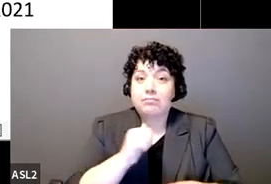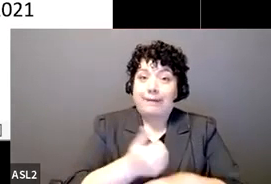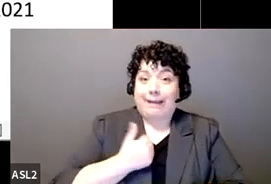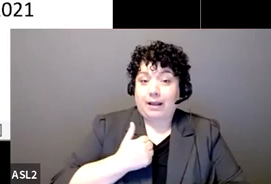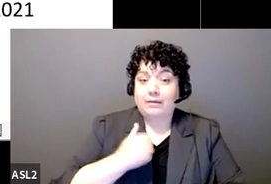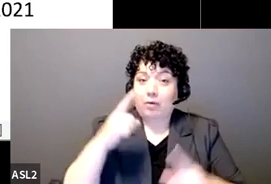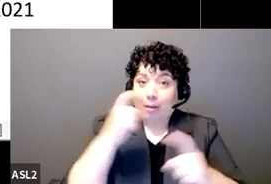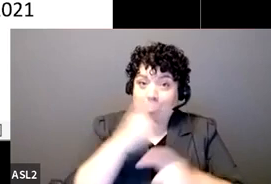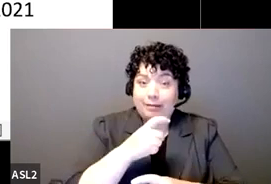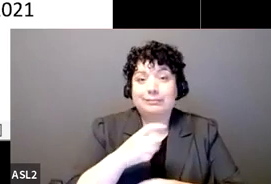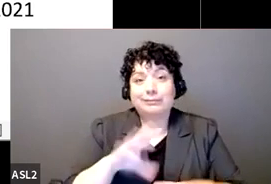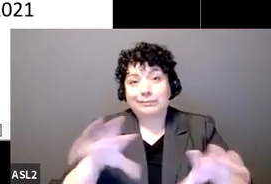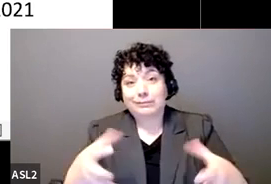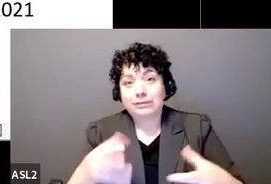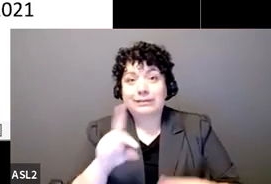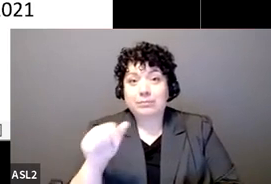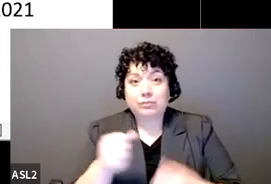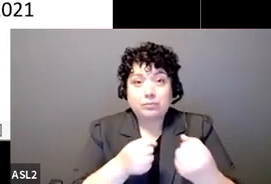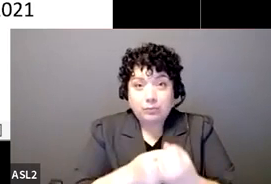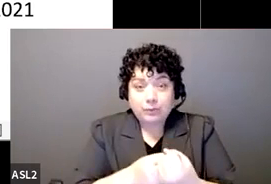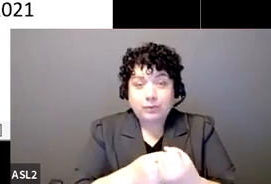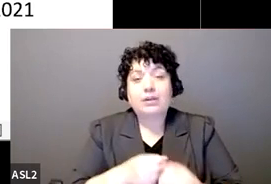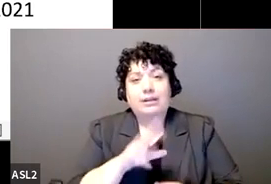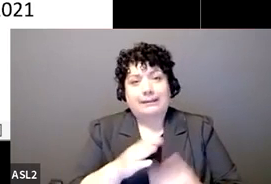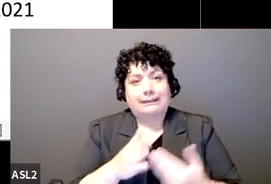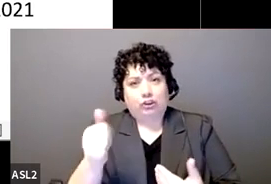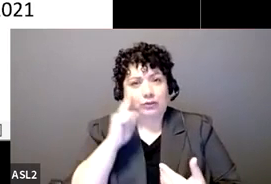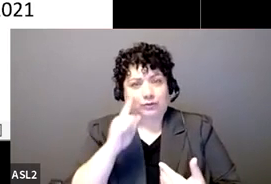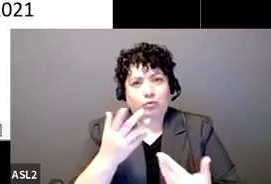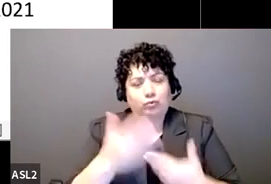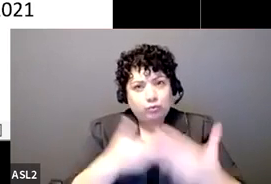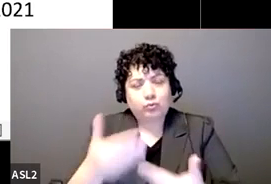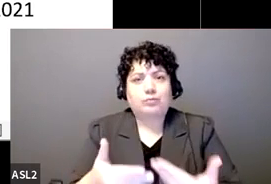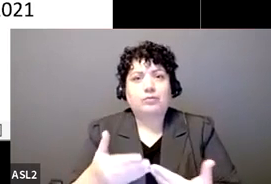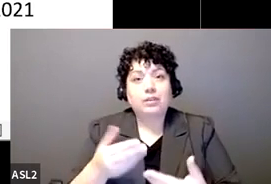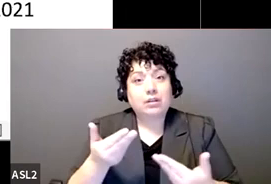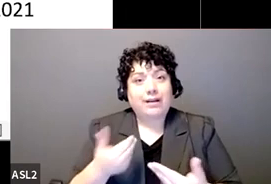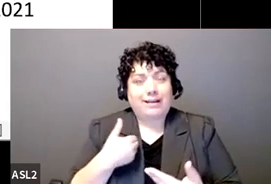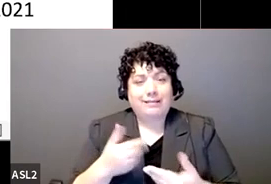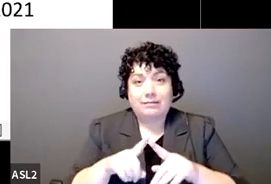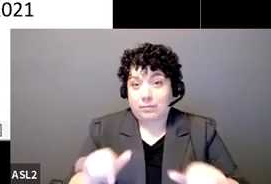Disability Supports Easier to Navigate we have simultaneous interpretation for this section